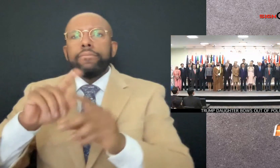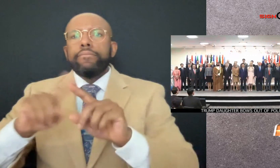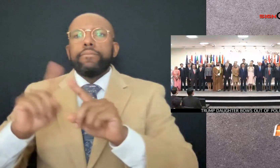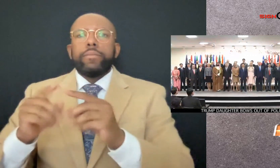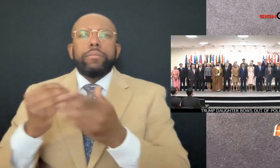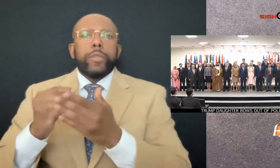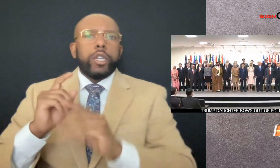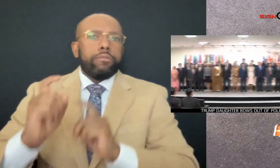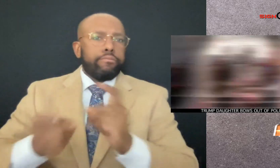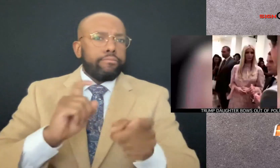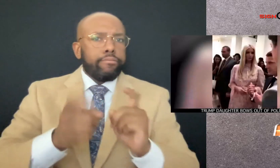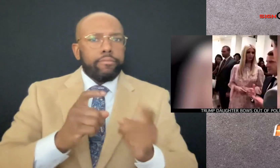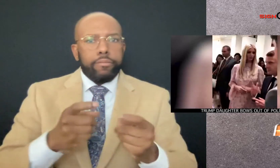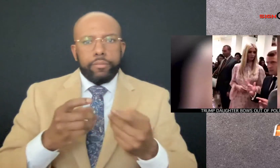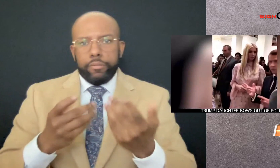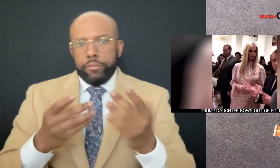occasional charitable endeavor.